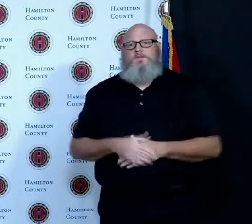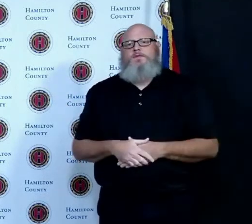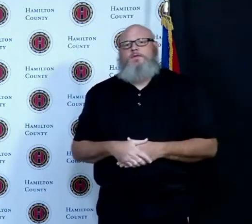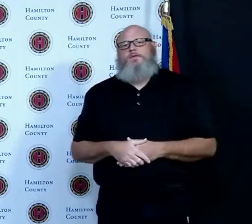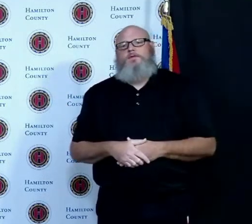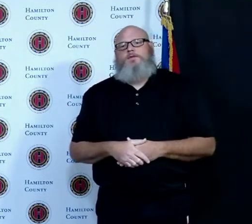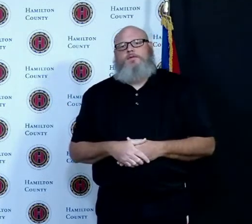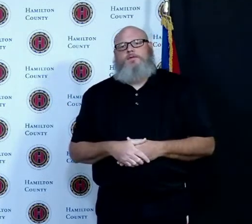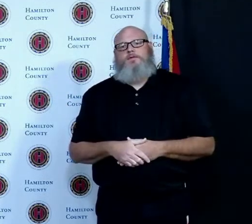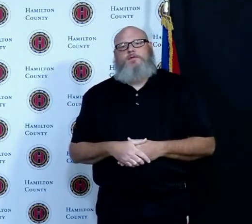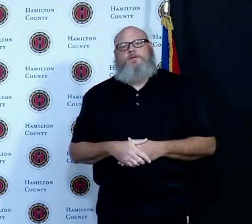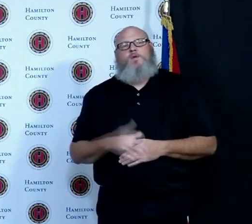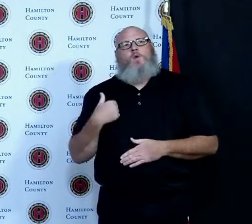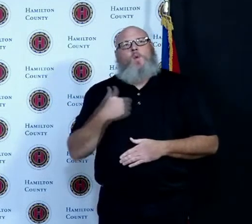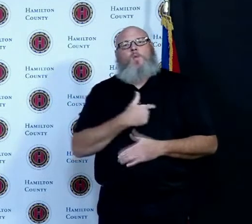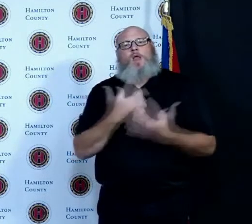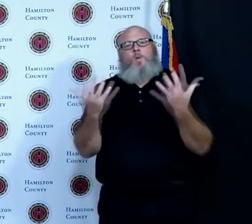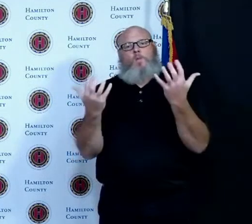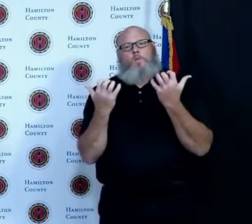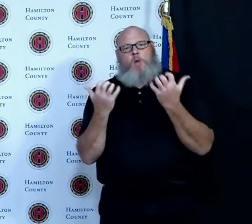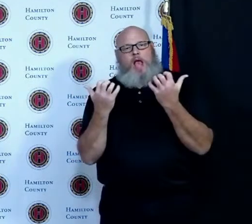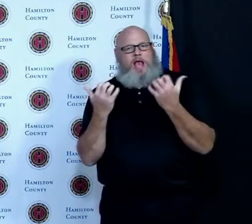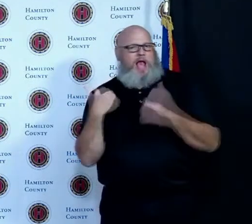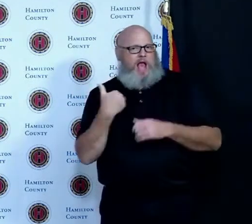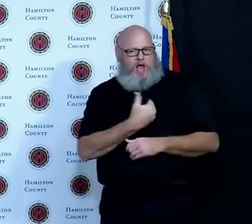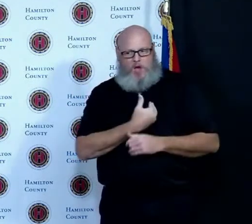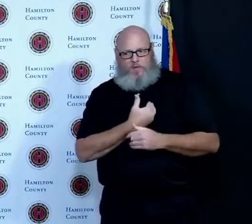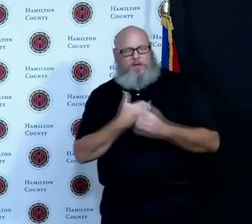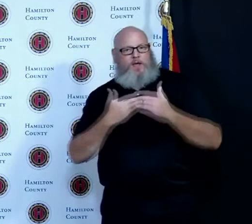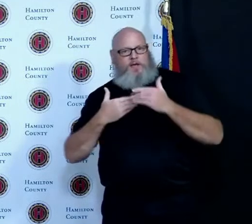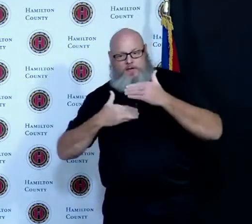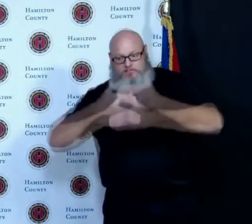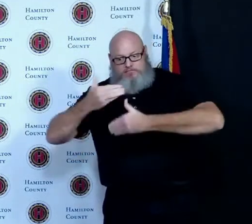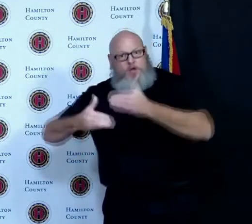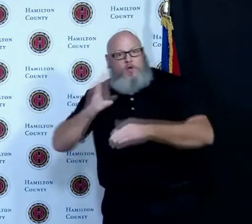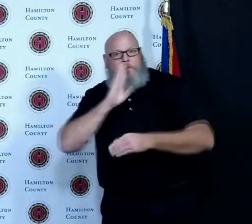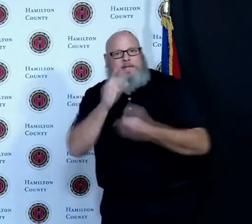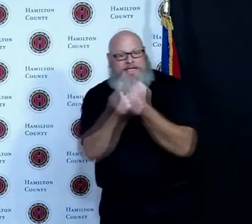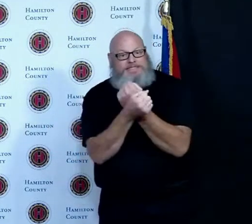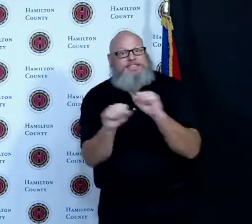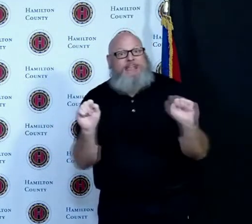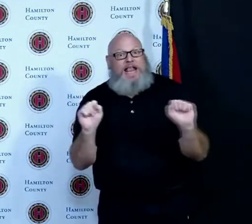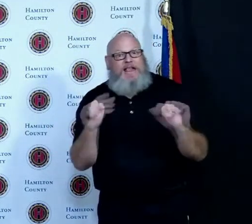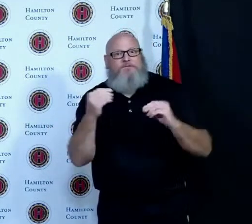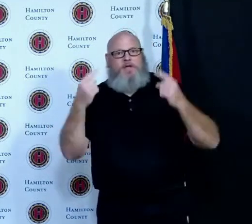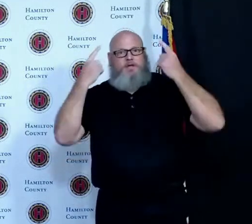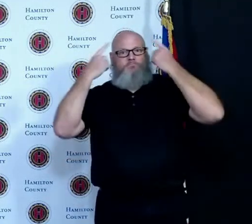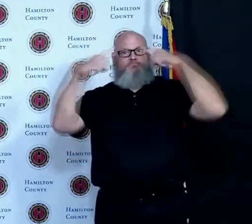make the vaccine widely available but we are going to be standing at the ready when that takes place